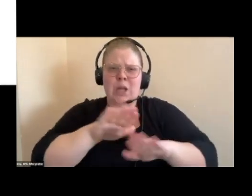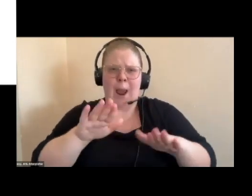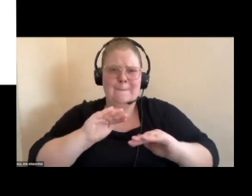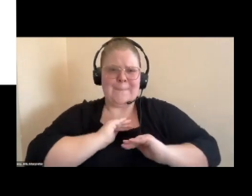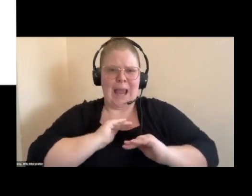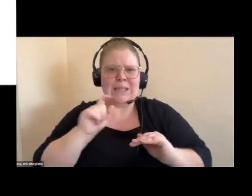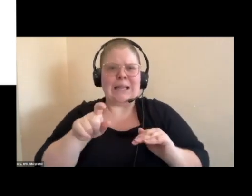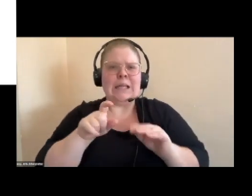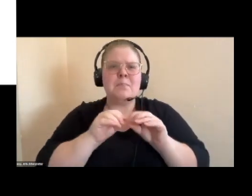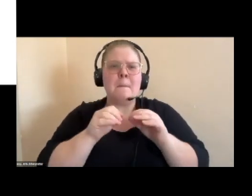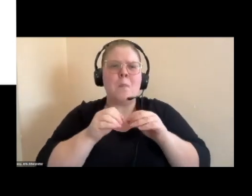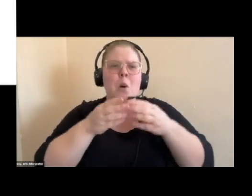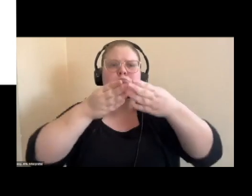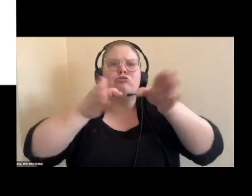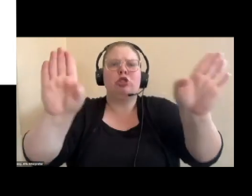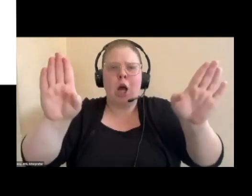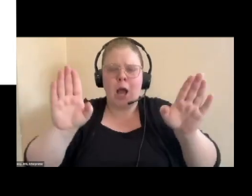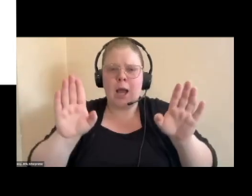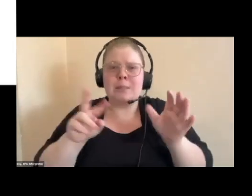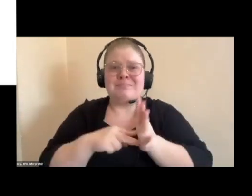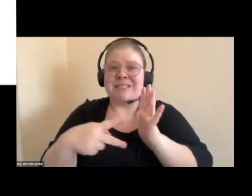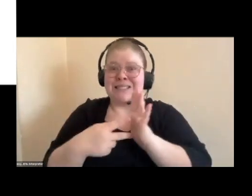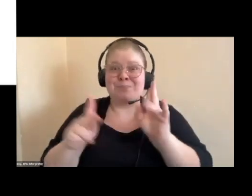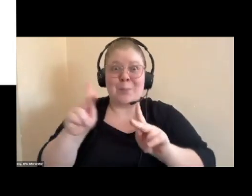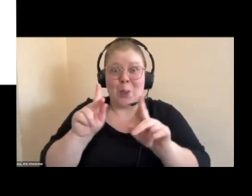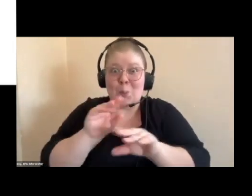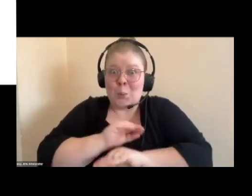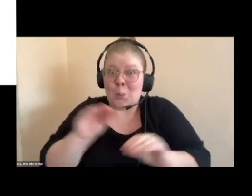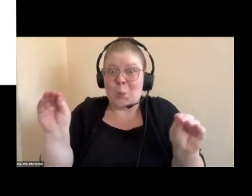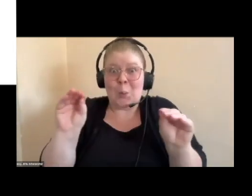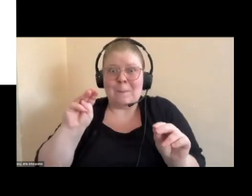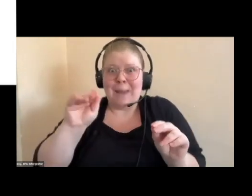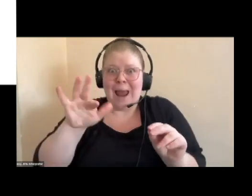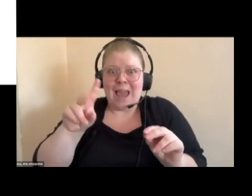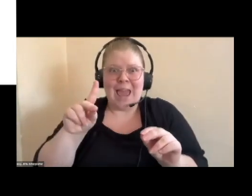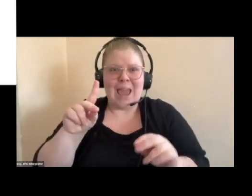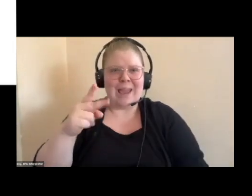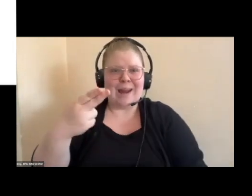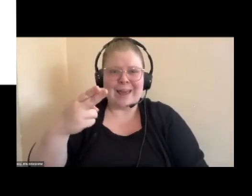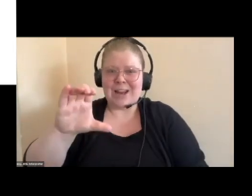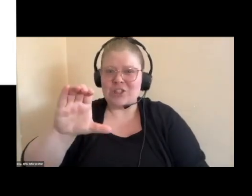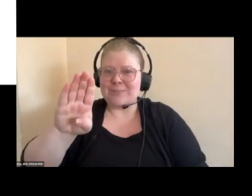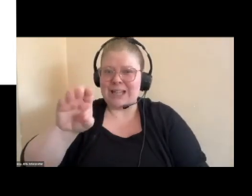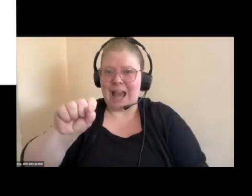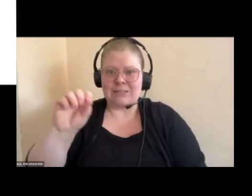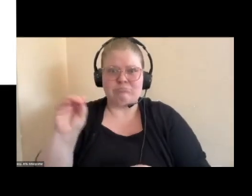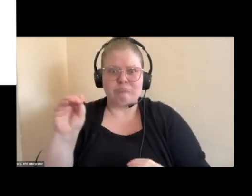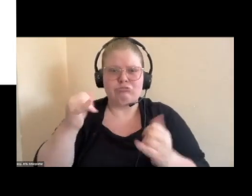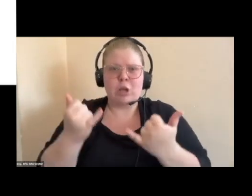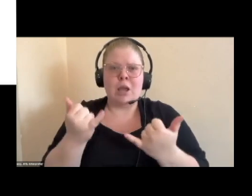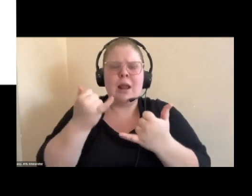So people not getting Medicaid, HCBS right now, but there's really few national surveys